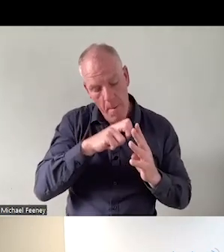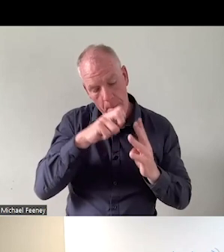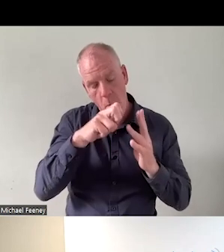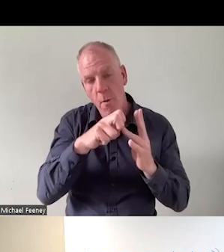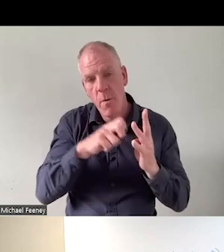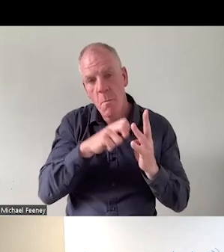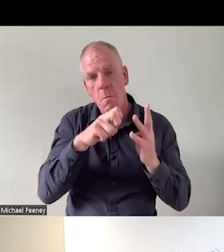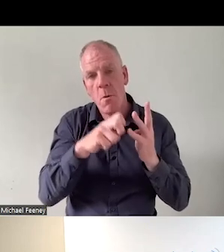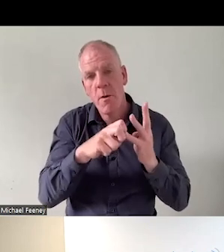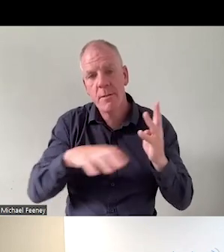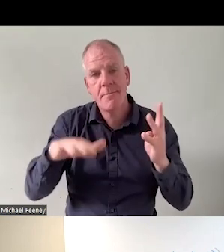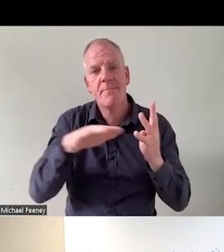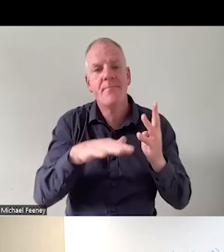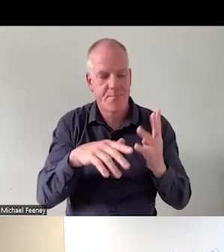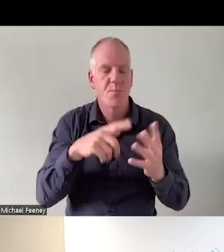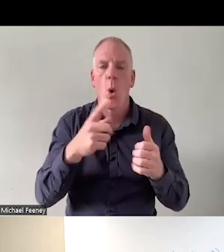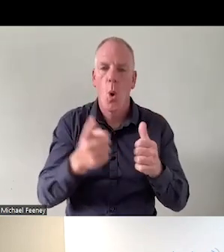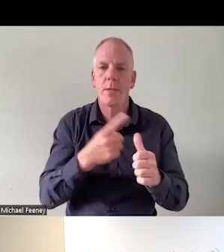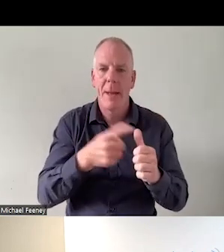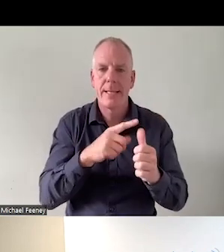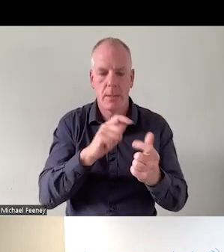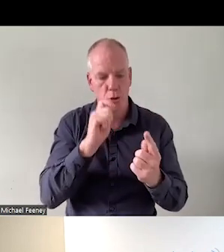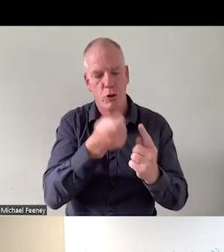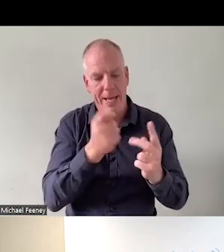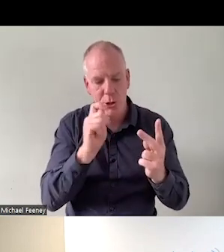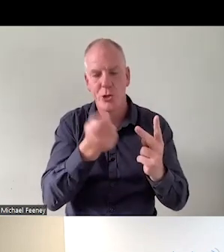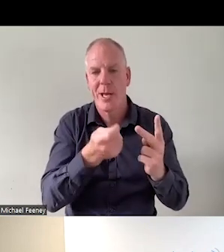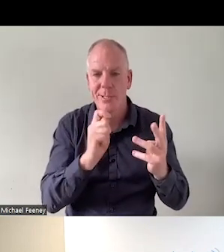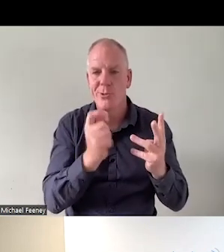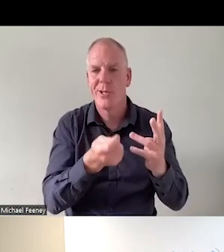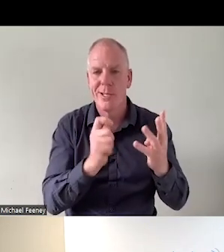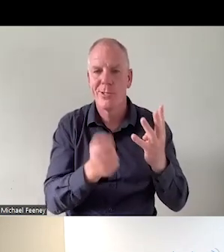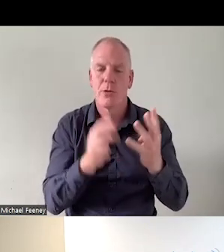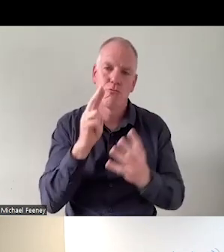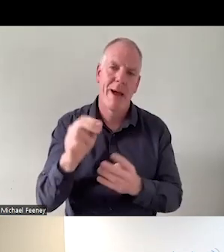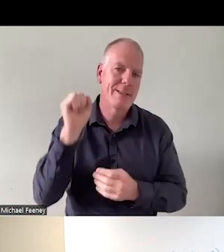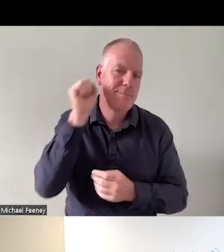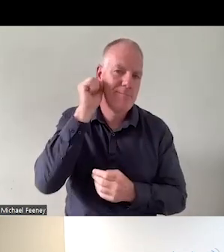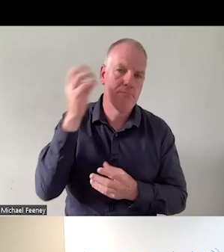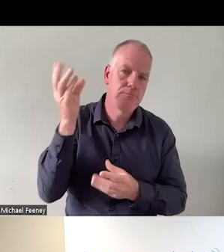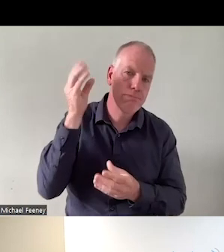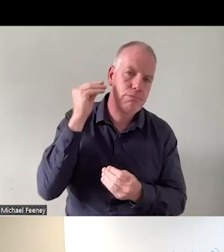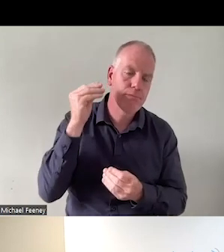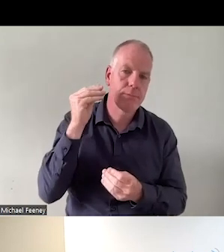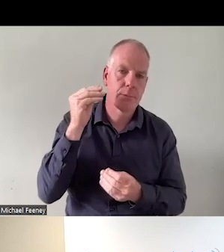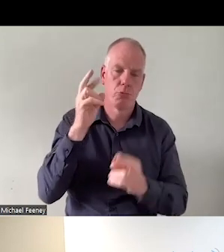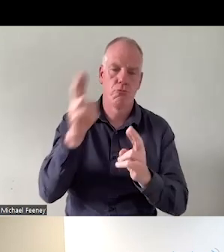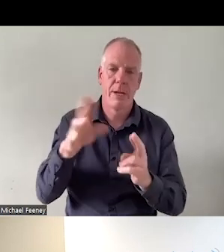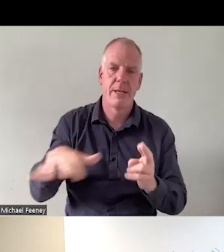the audio can be automatically triggered to deliver the appropriate audio to them within the space that they are located.